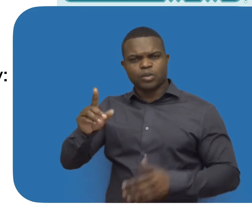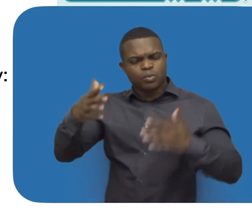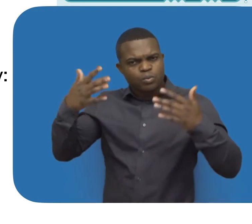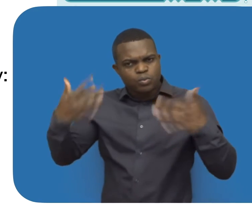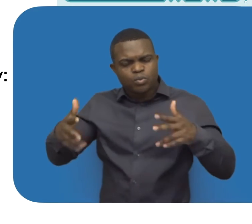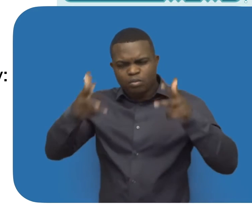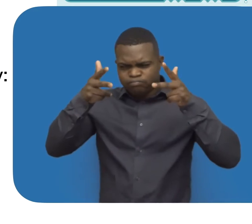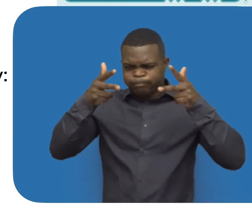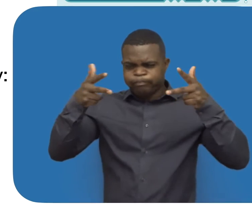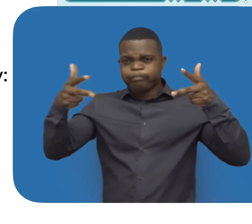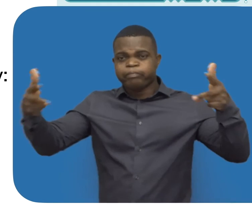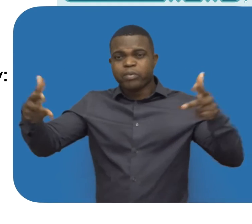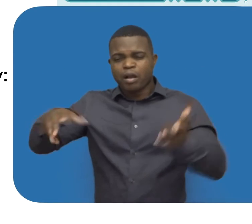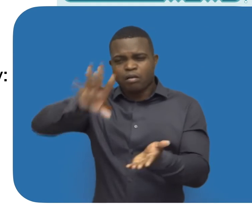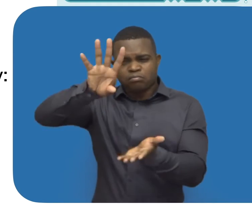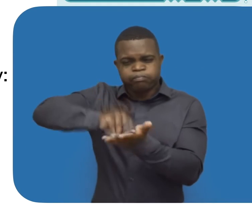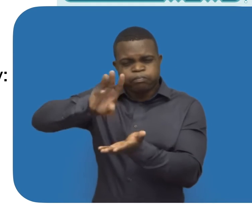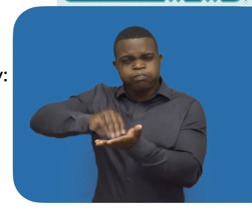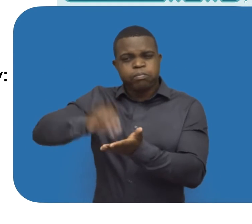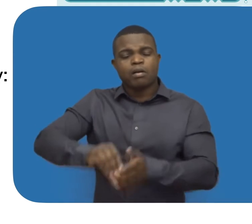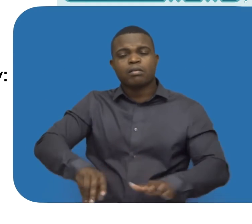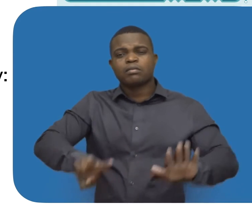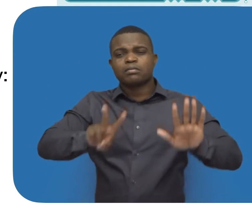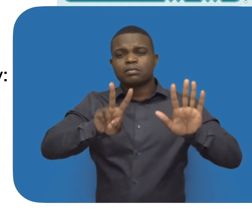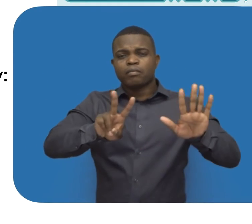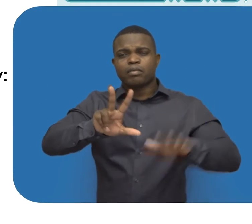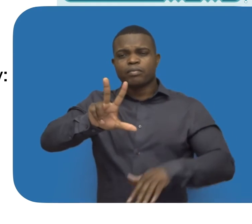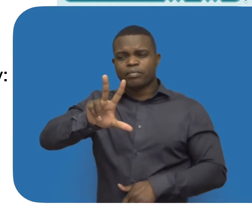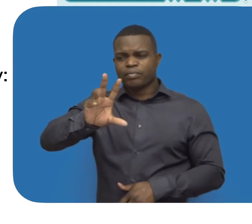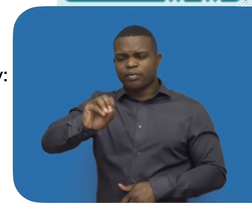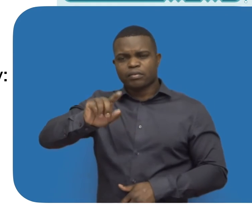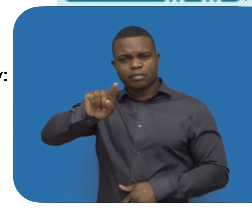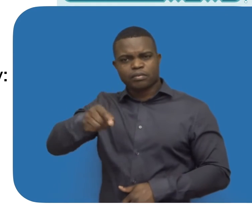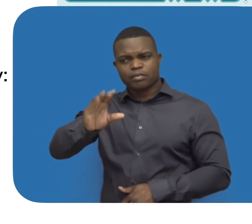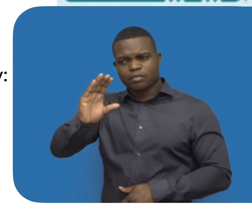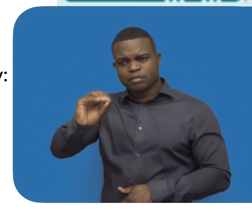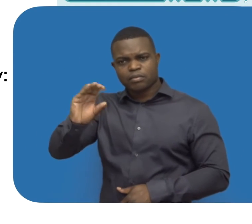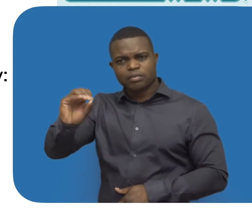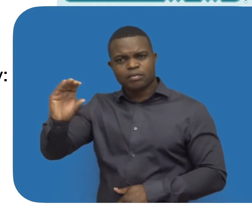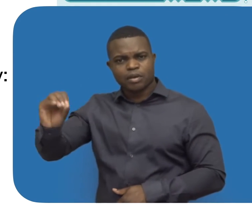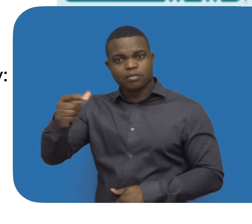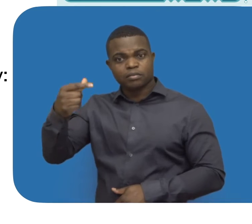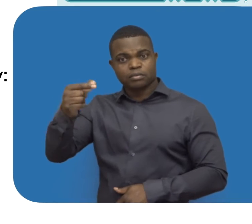the original data collection resulted in 730,000 gigabytes of video files.